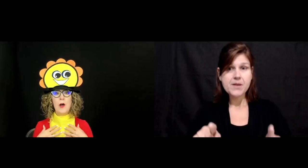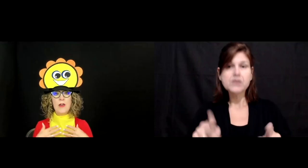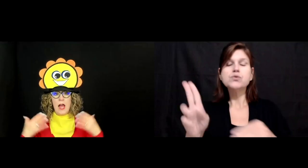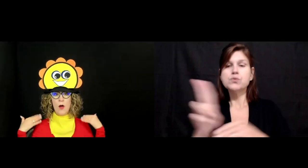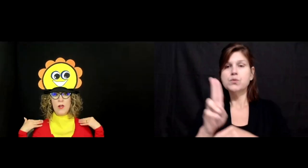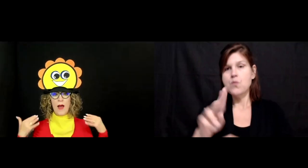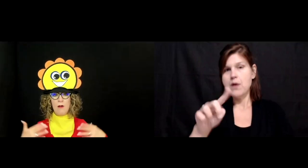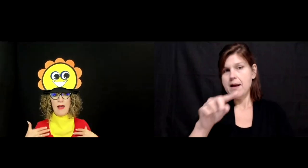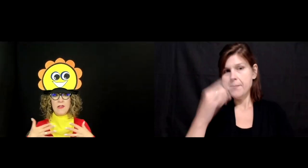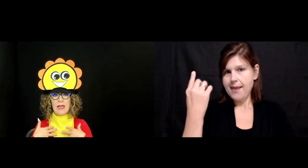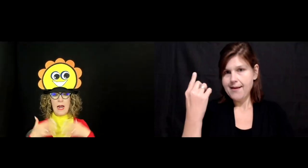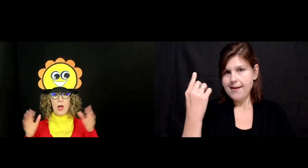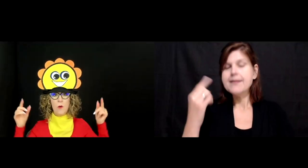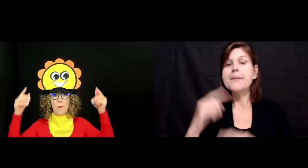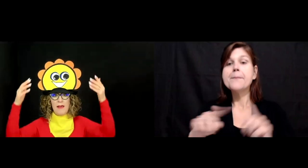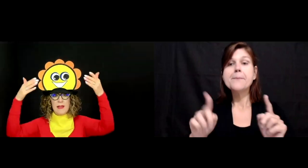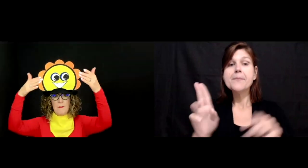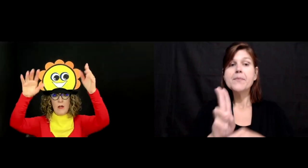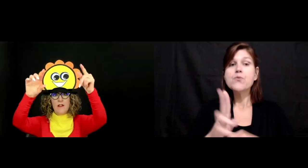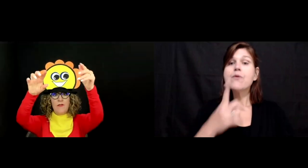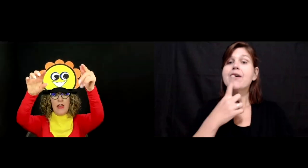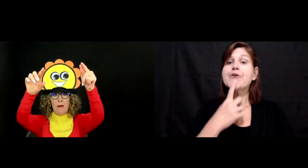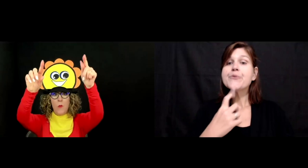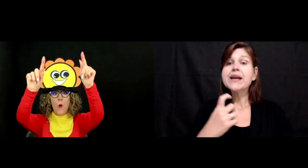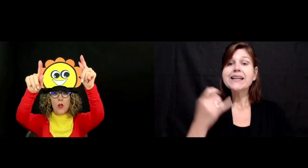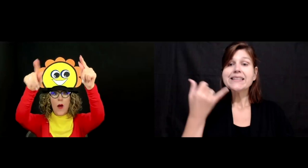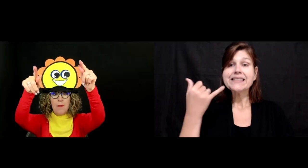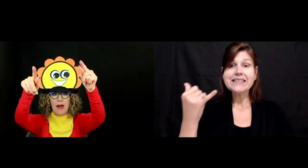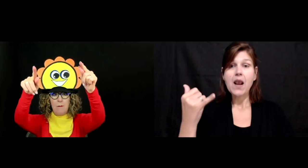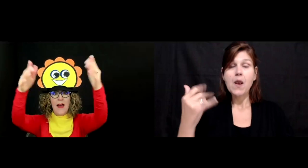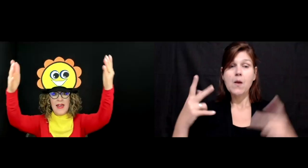but I only wear red and yellow basically because of the, I'm on one webcam.